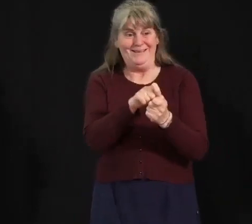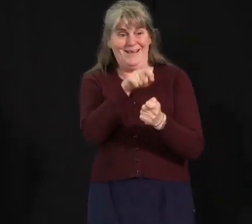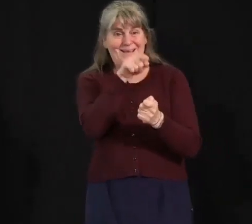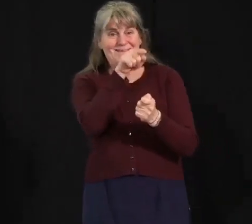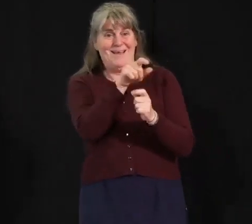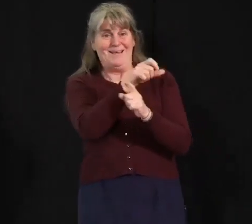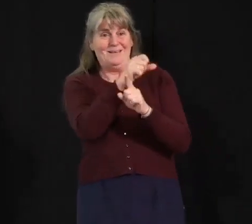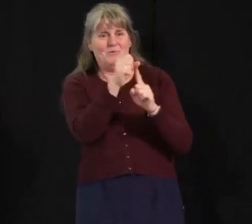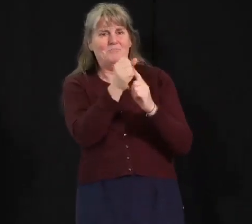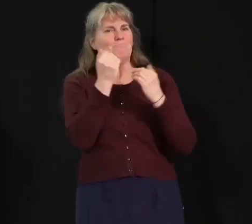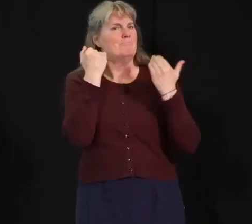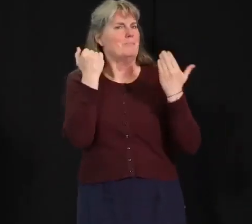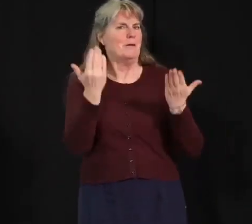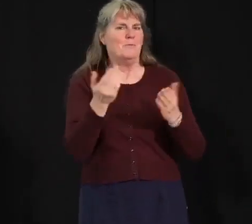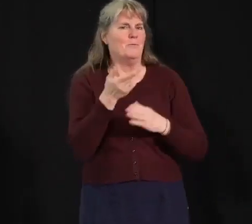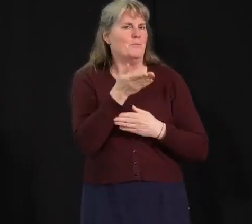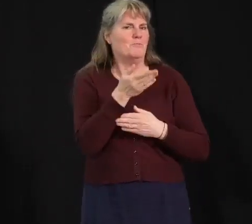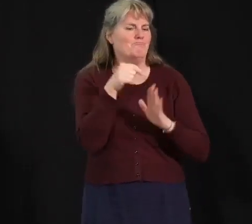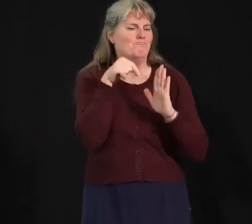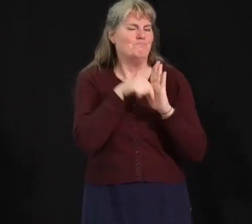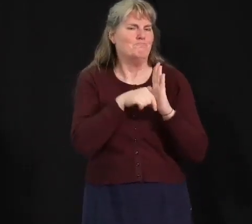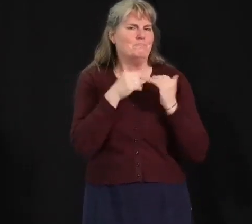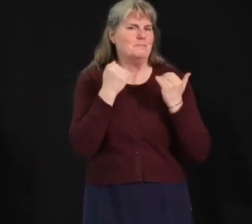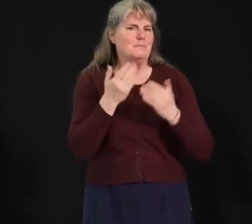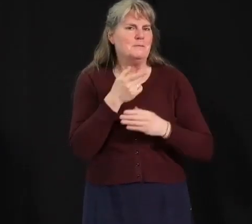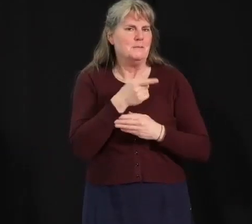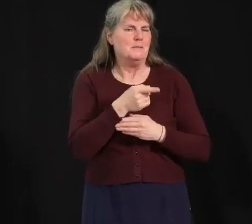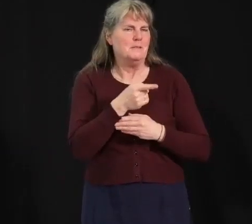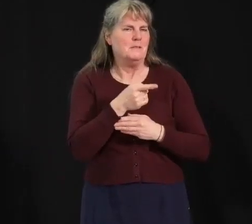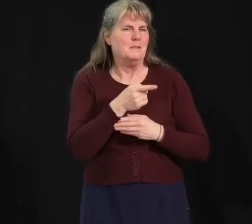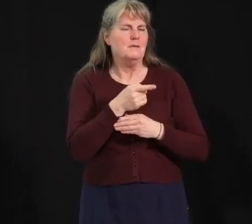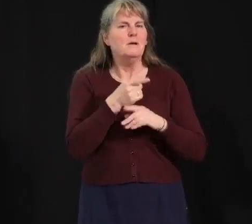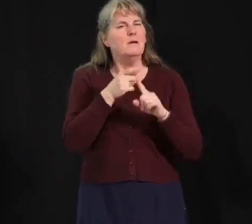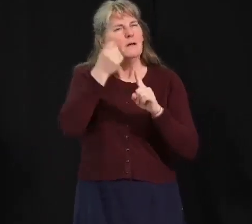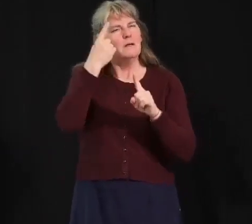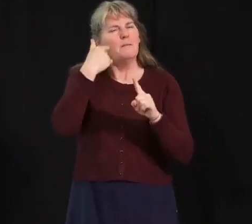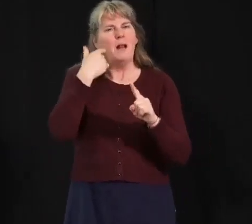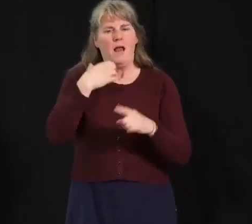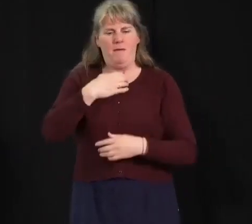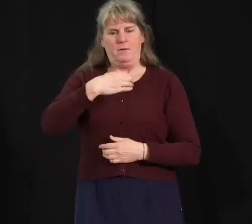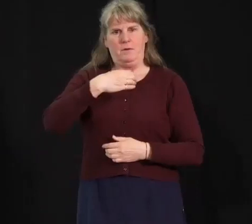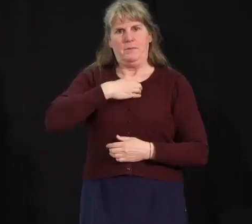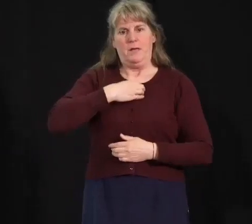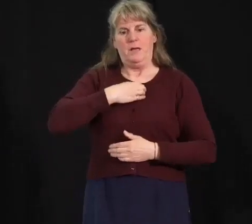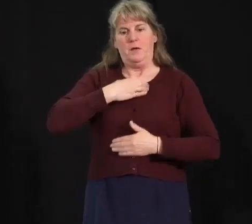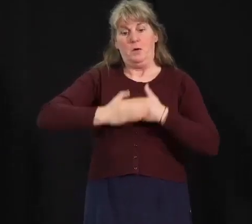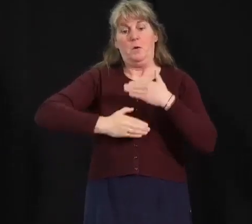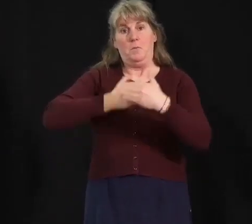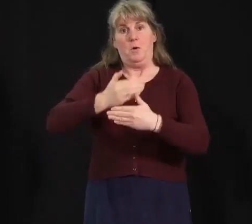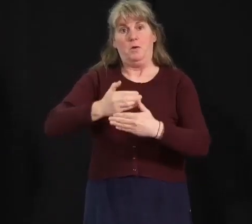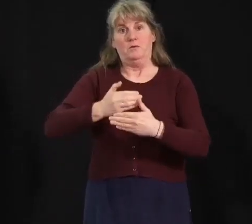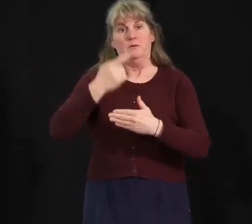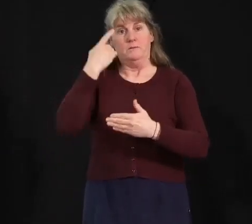about, for instance entering a grocery store as long as they have met all the conditions.